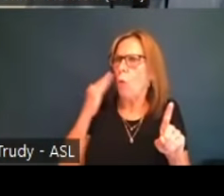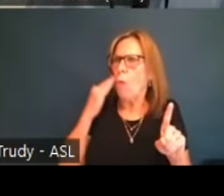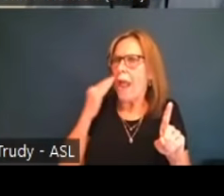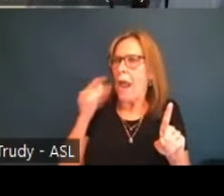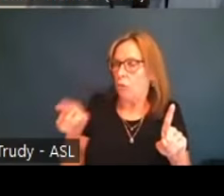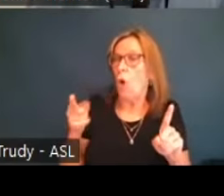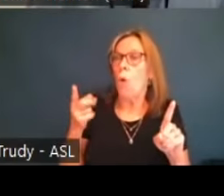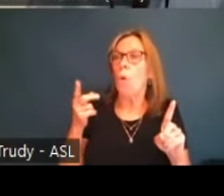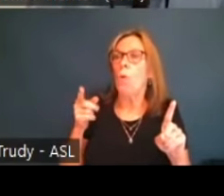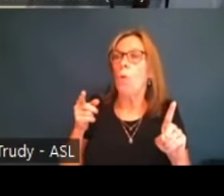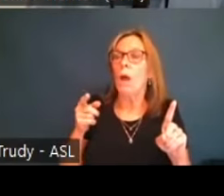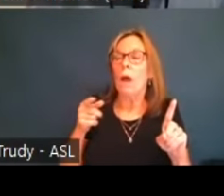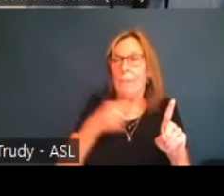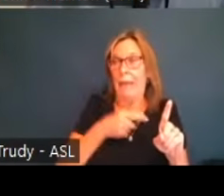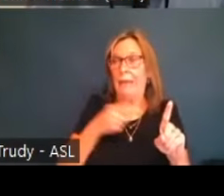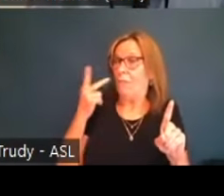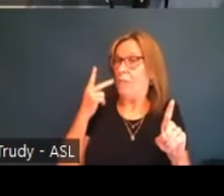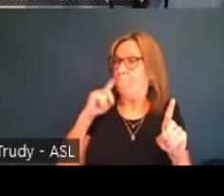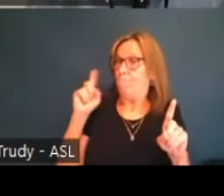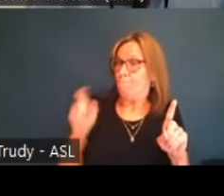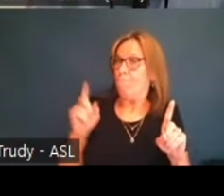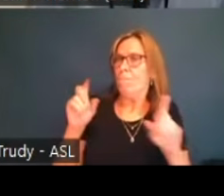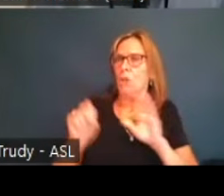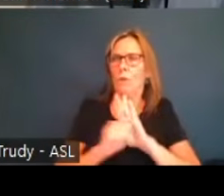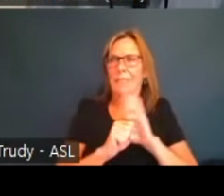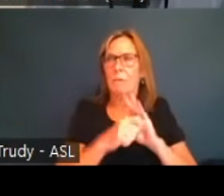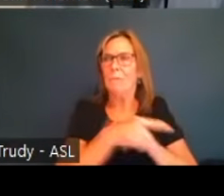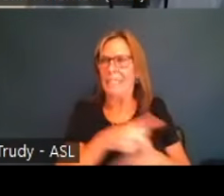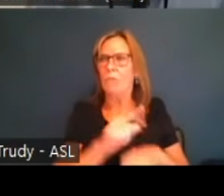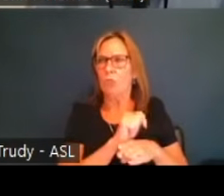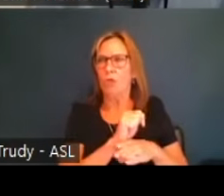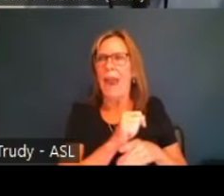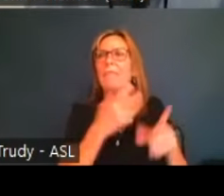symptoms being manifested, the dog was then trained to do